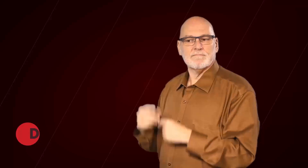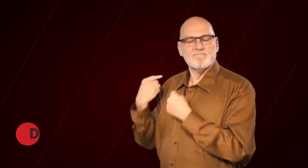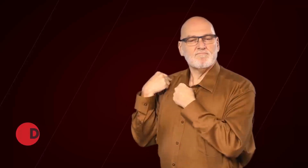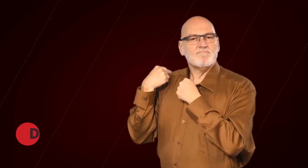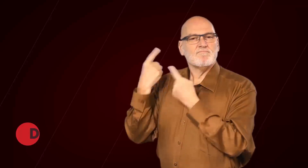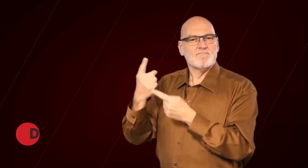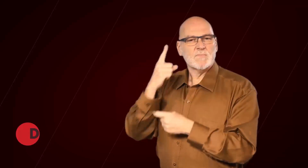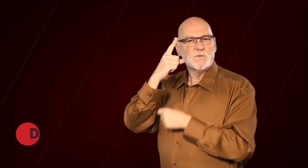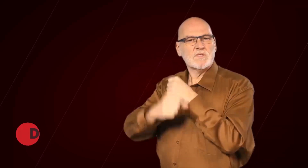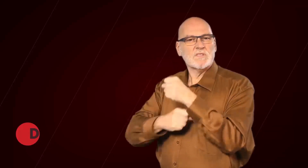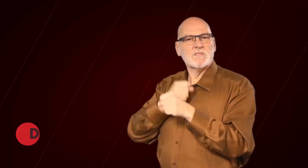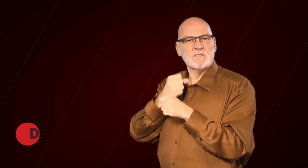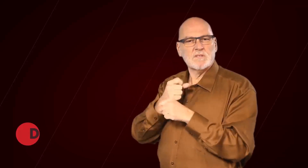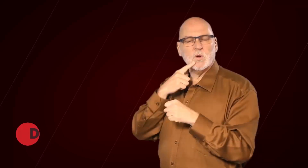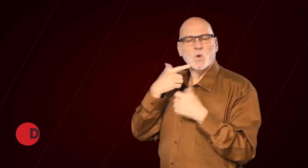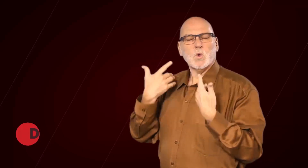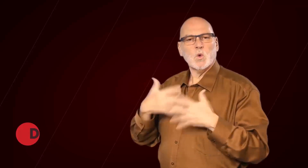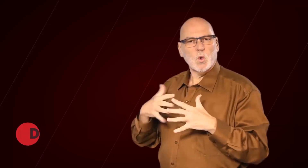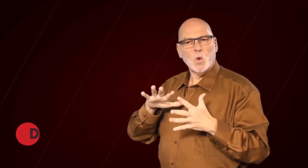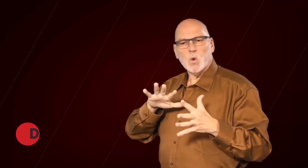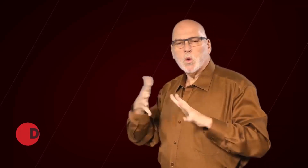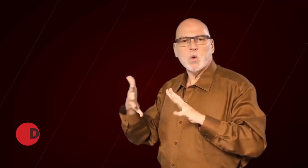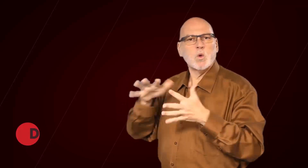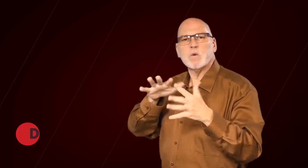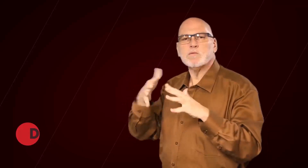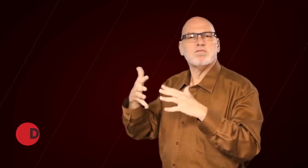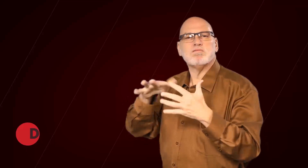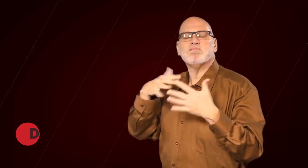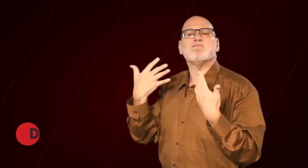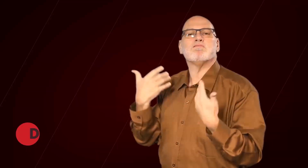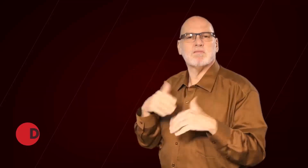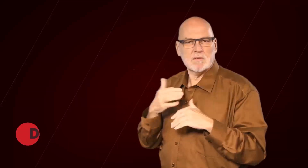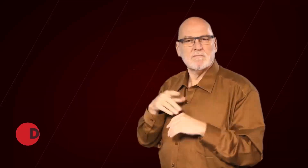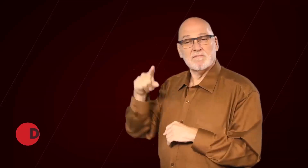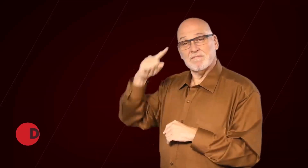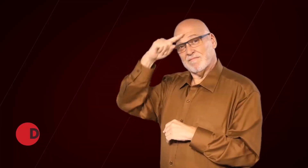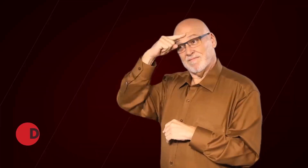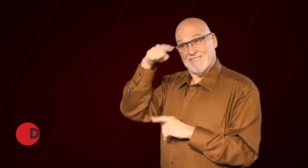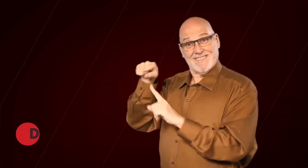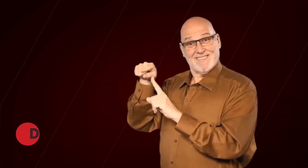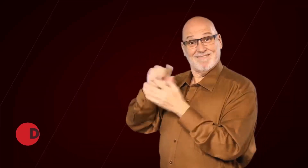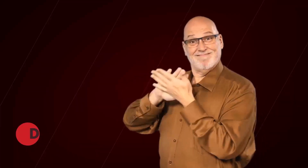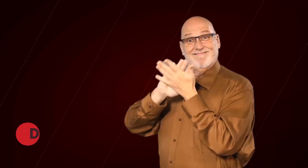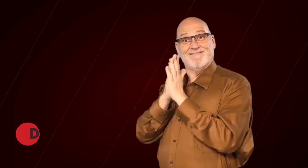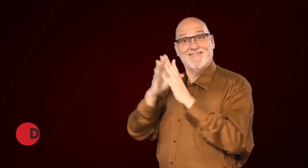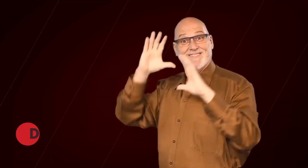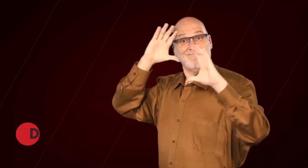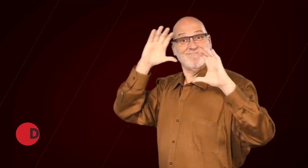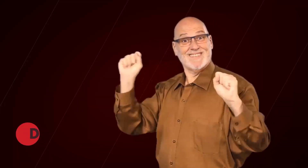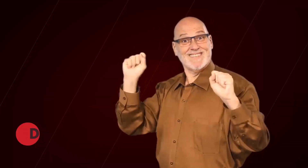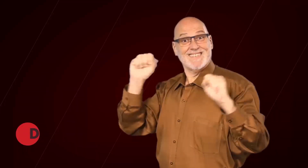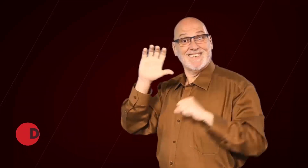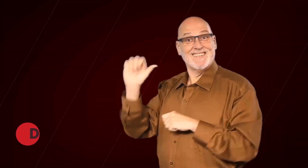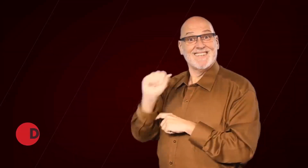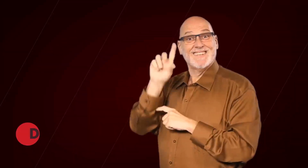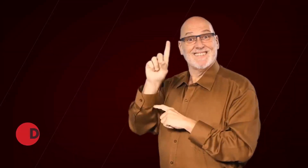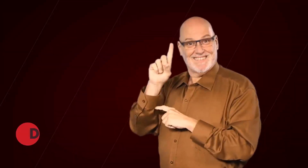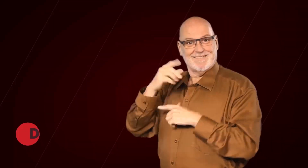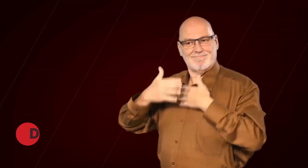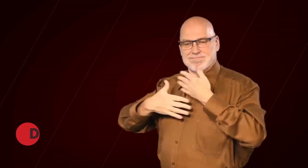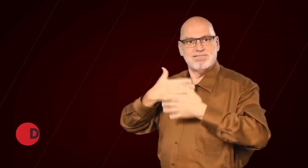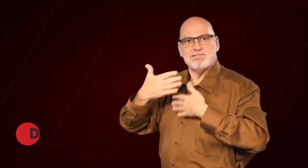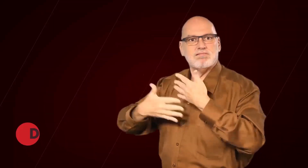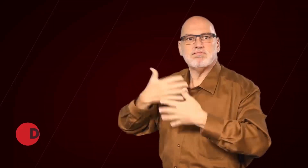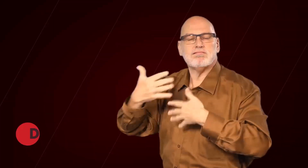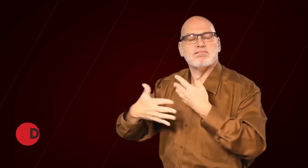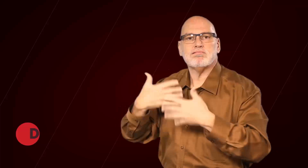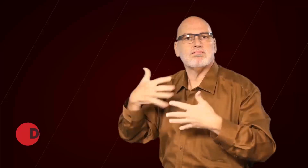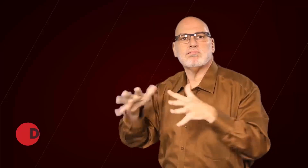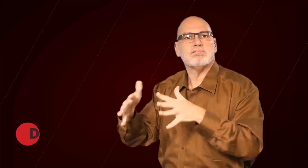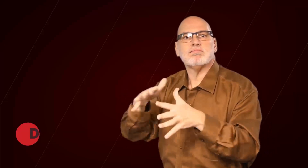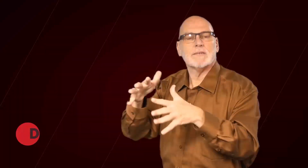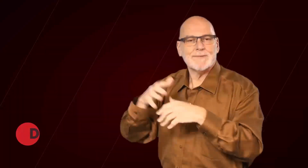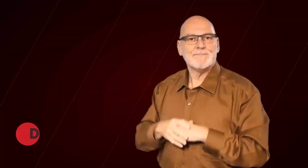[ANSELMO]: It has been a rough year since Wissam became CAD president.